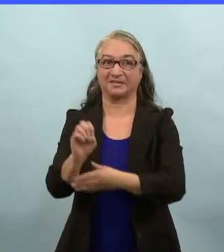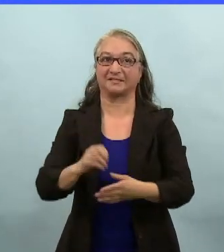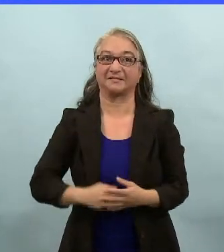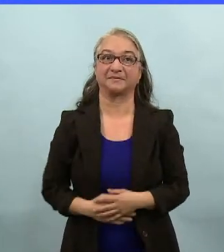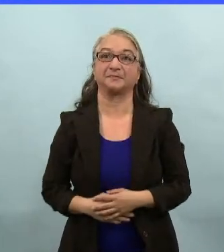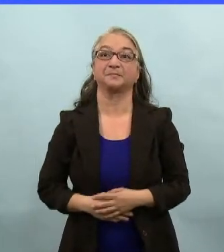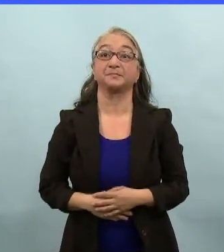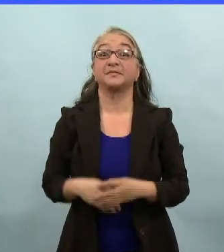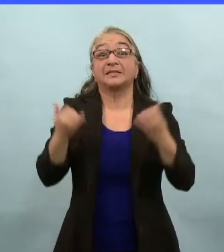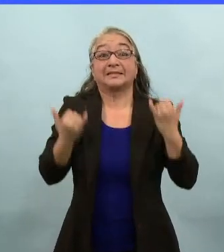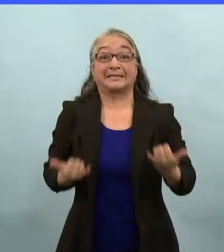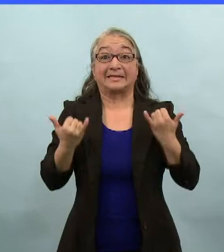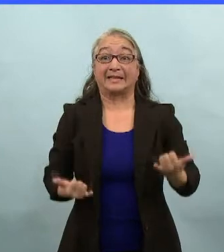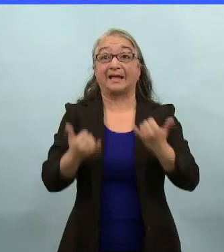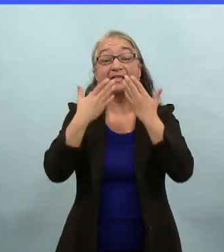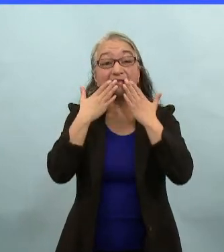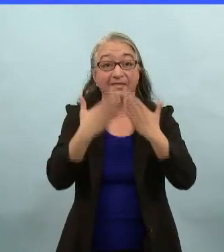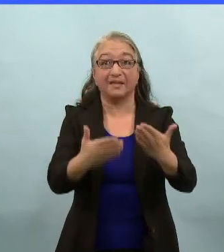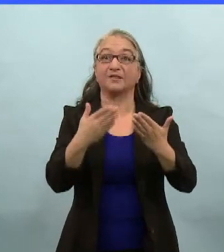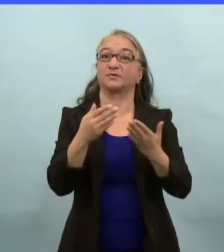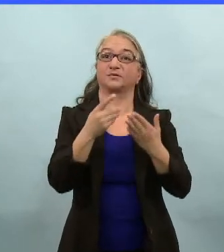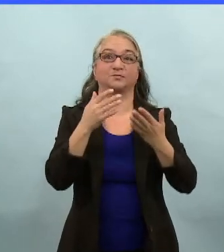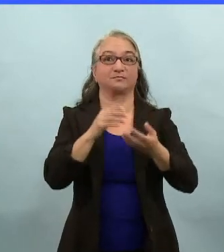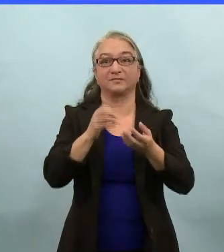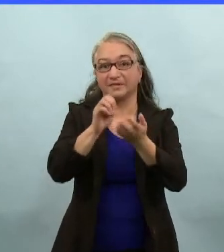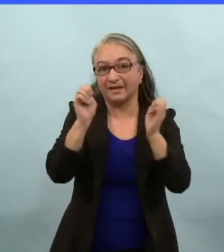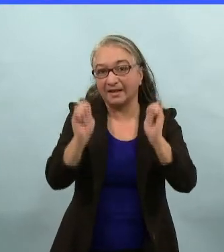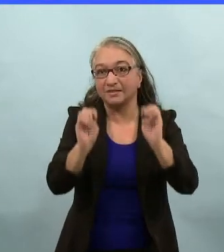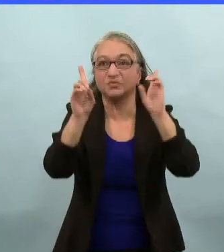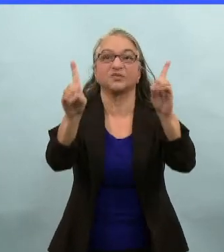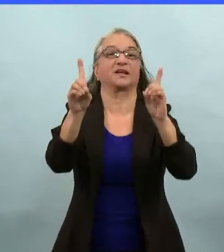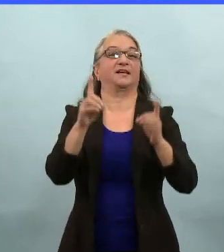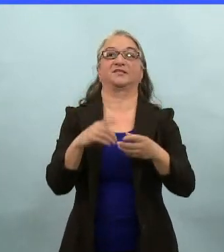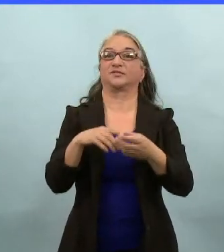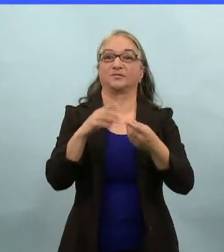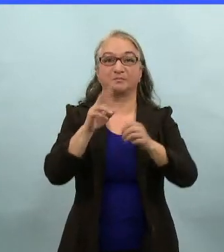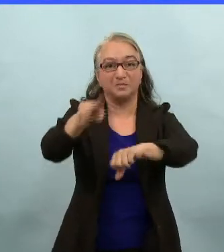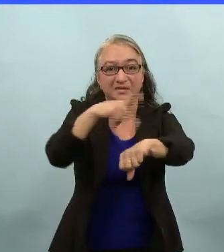education support staff for the additional work and adjustments that they've made to